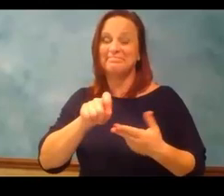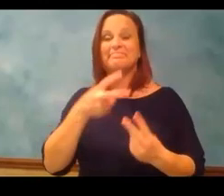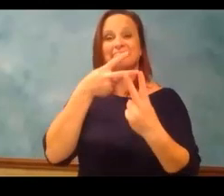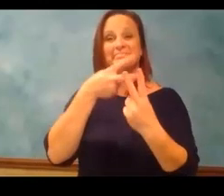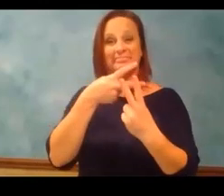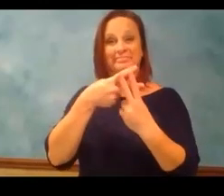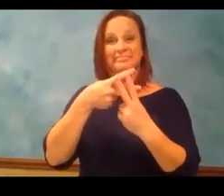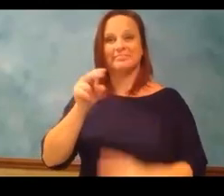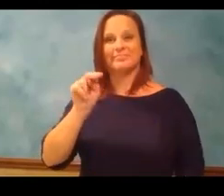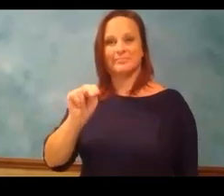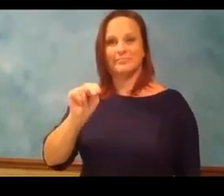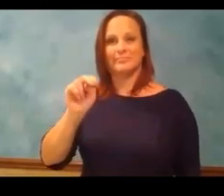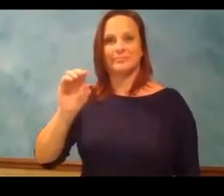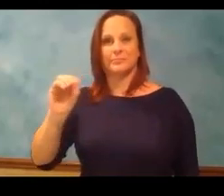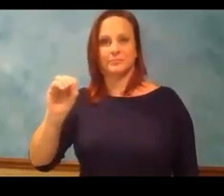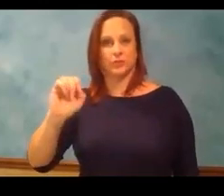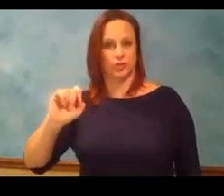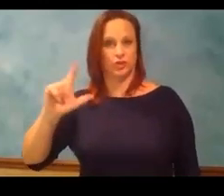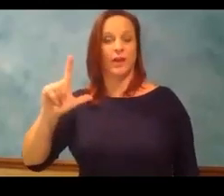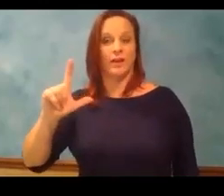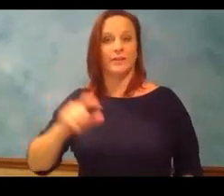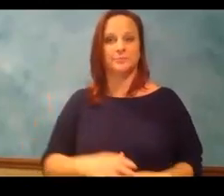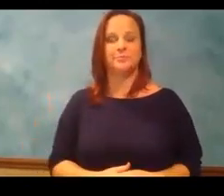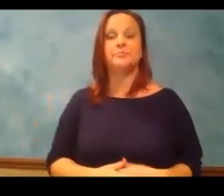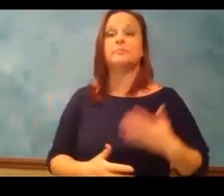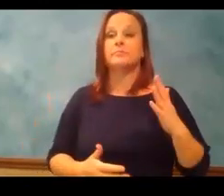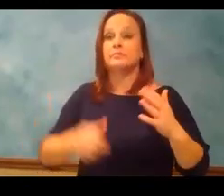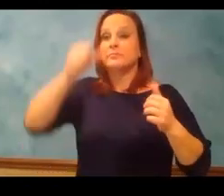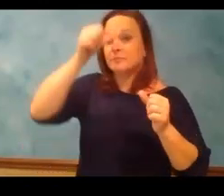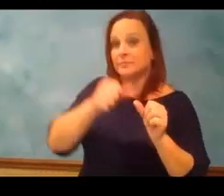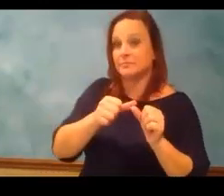you would write, #NO in capital letters